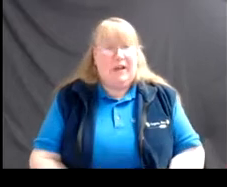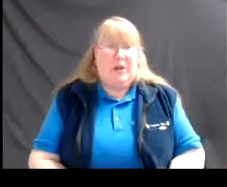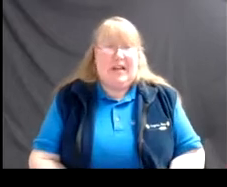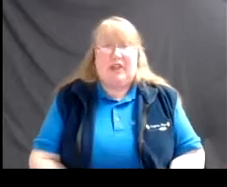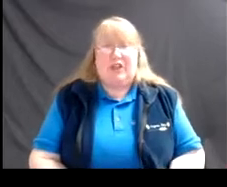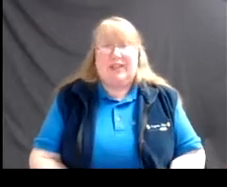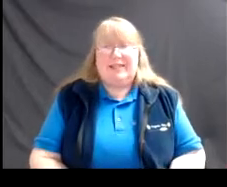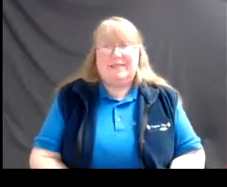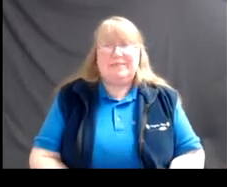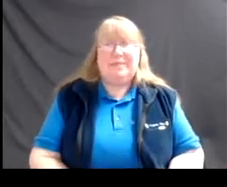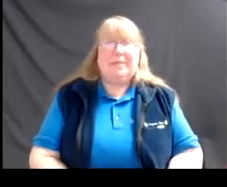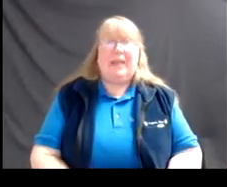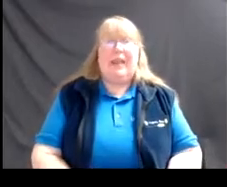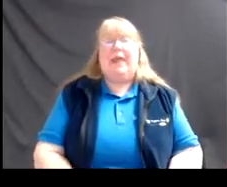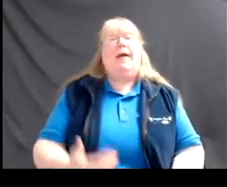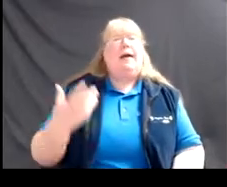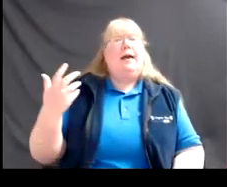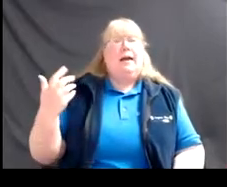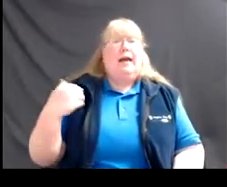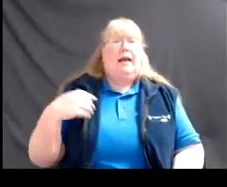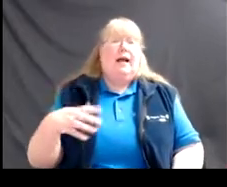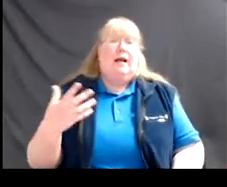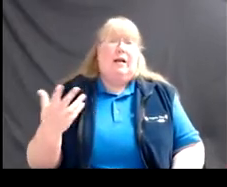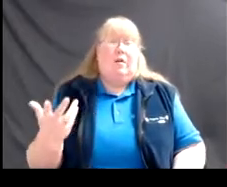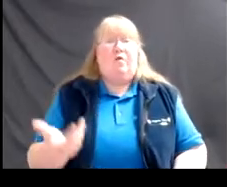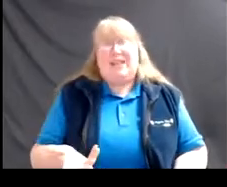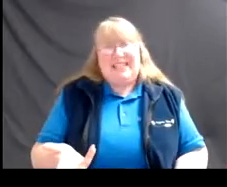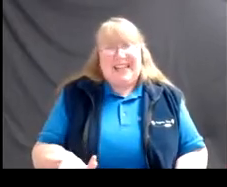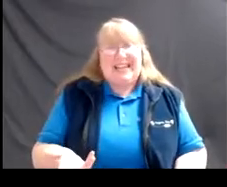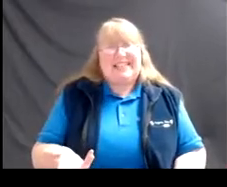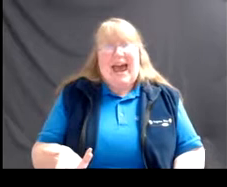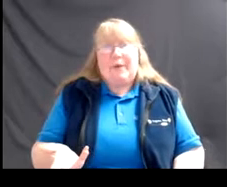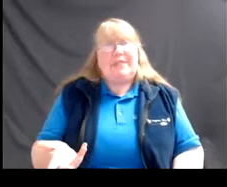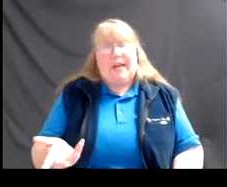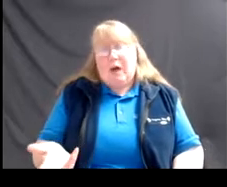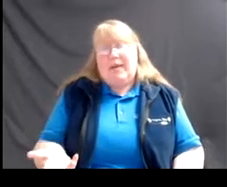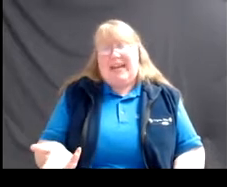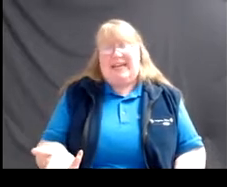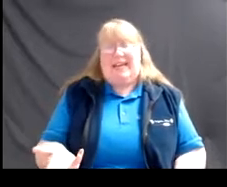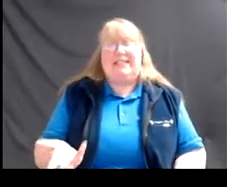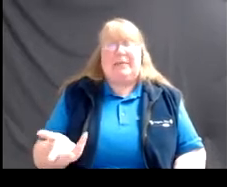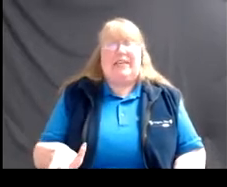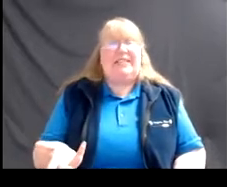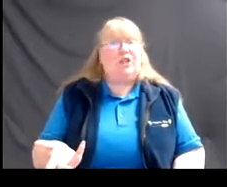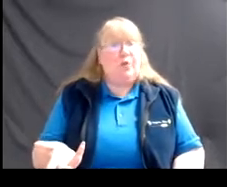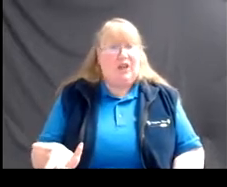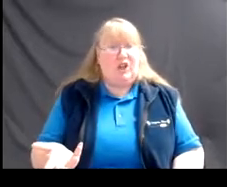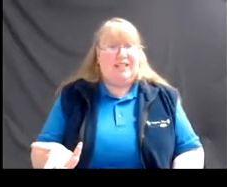communications. Voice-to-text apps can come in handy in some of these situations.